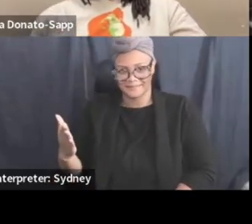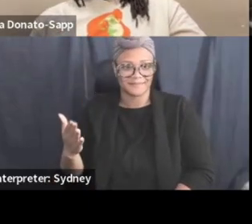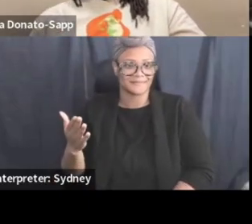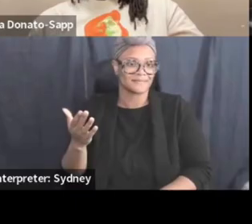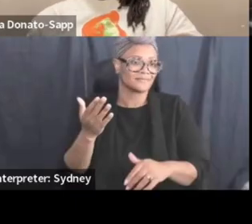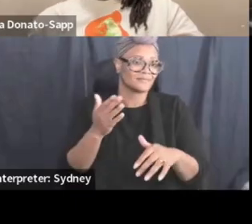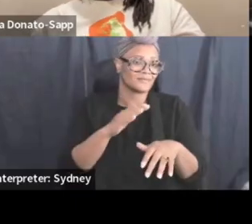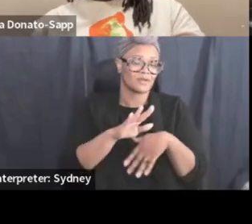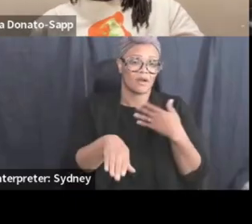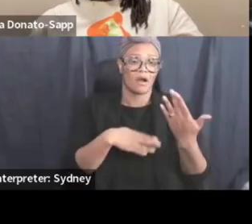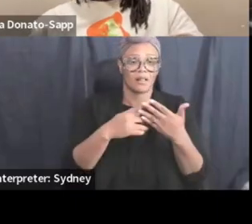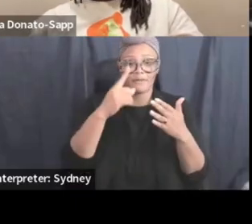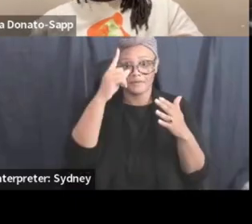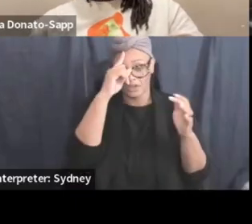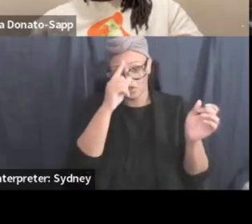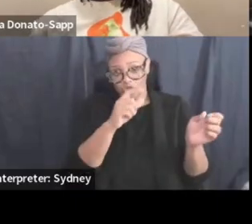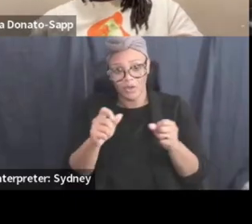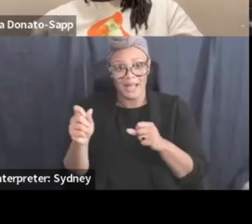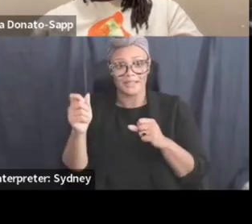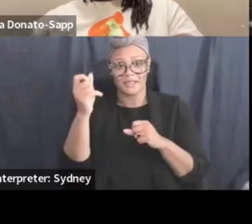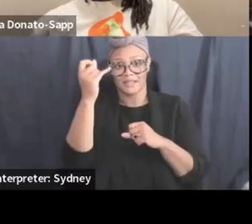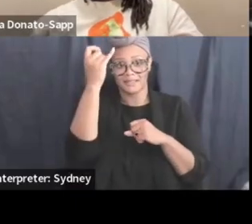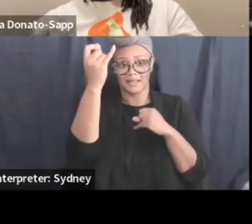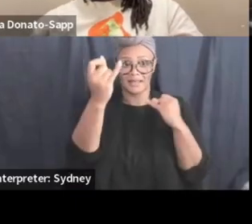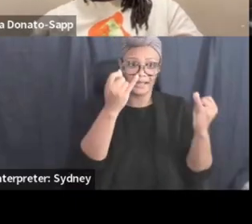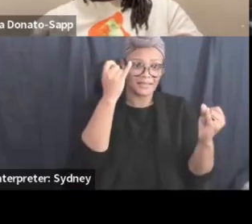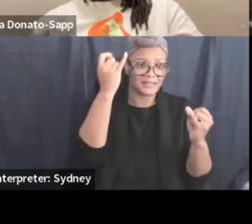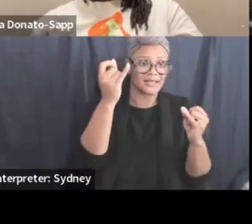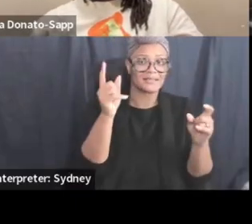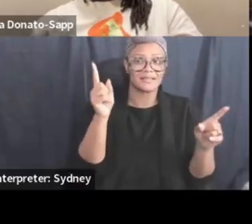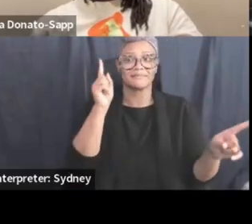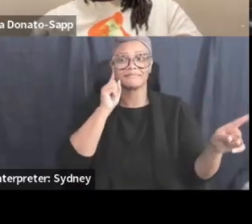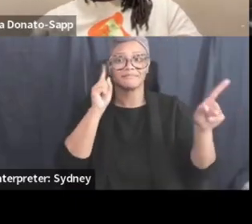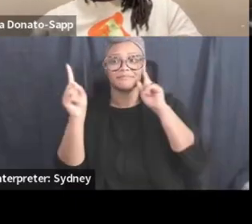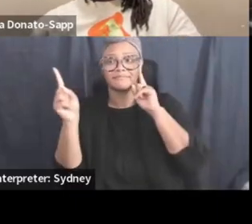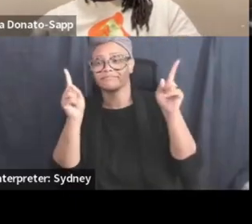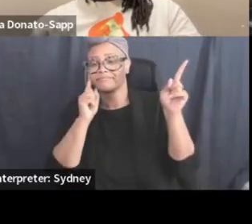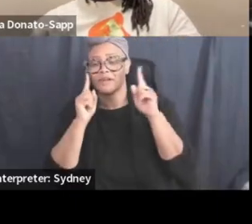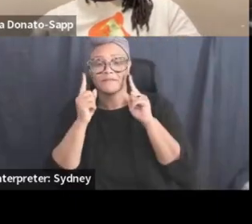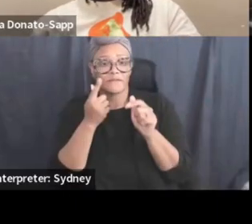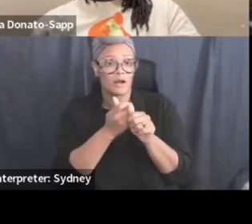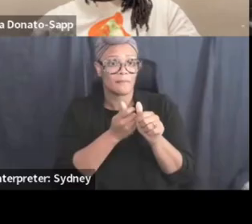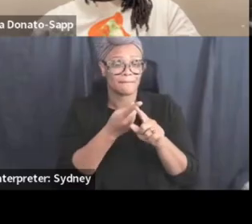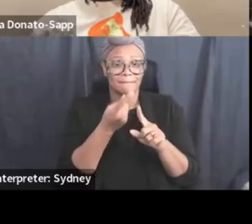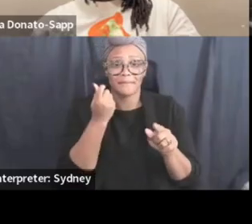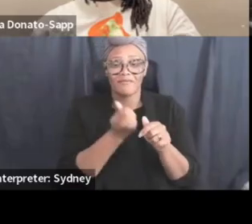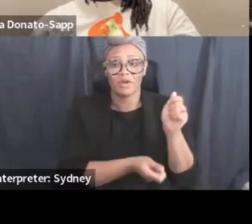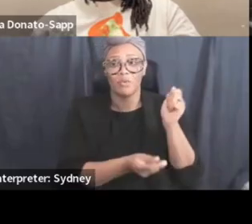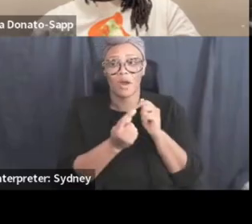across each panelist. There were so many things packed in there and the ideas of what has worked,